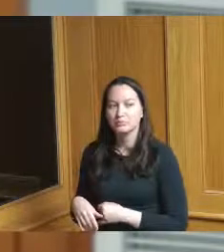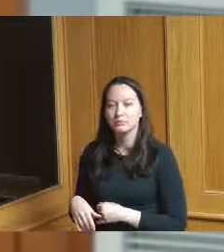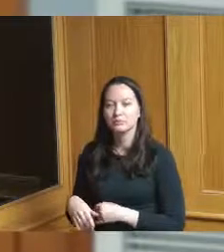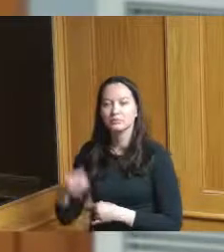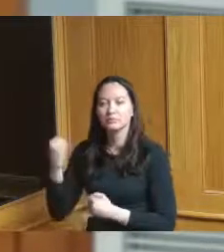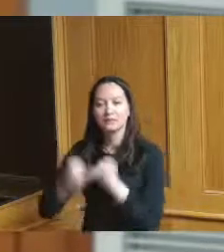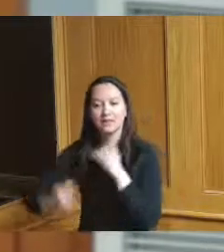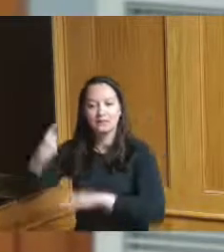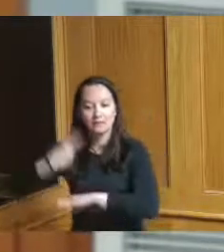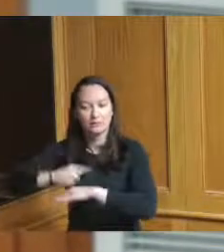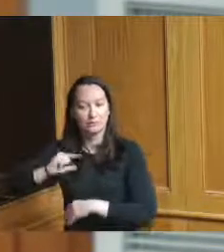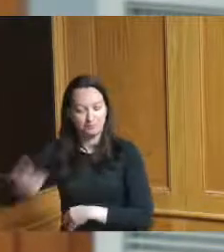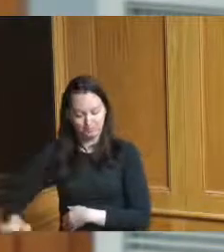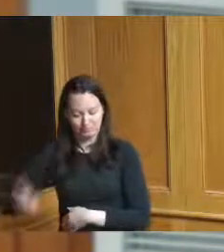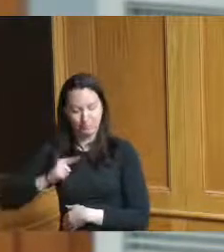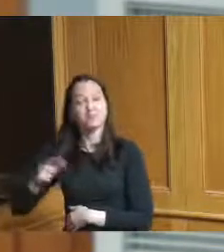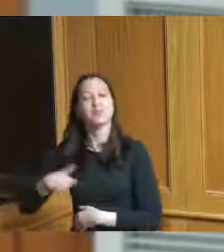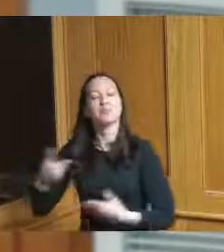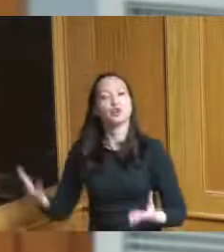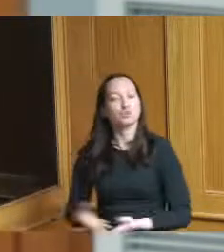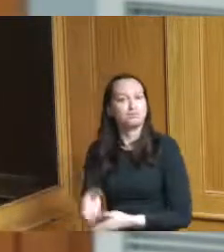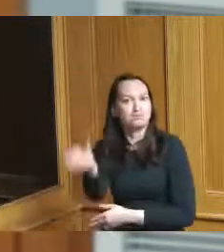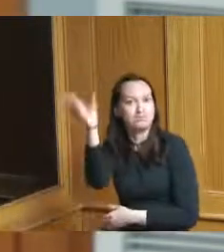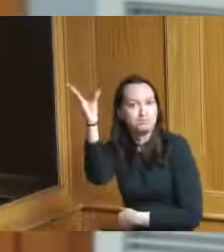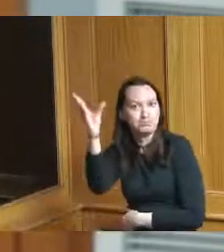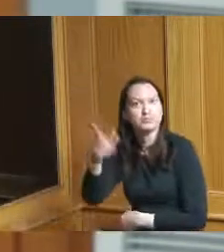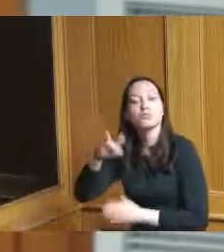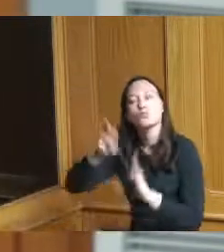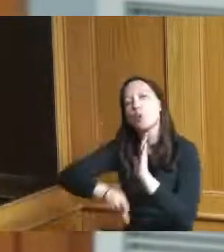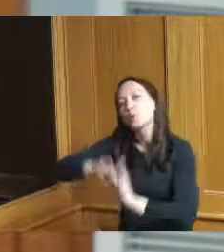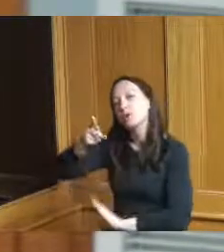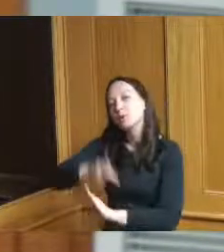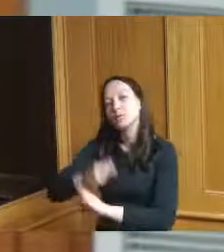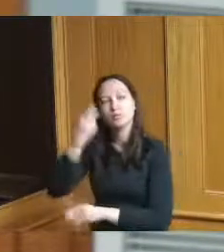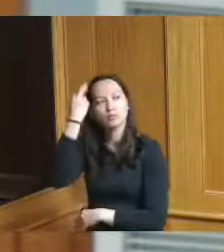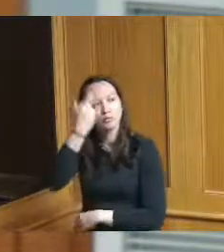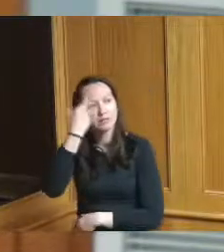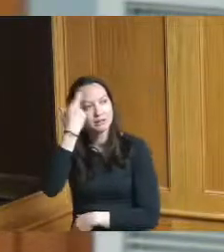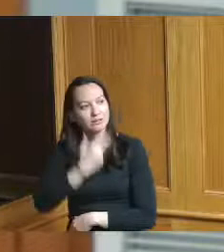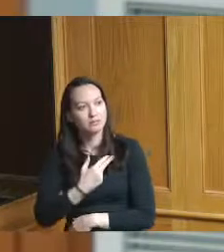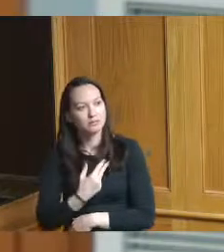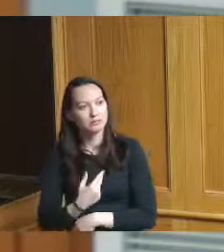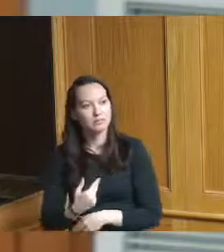the opportunity to be here to talk about these programs because I think it sometimes we get